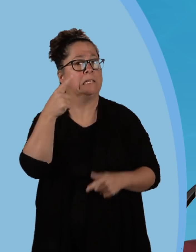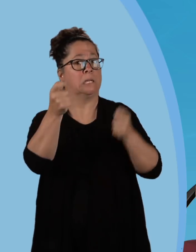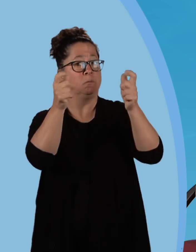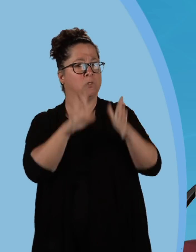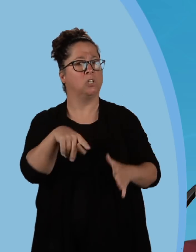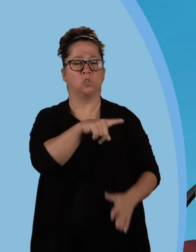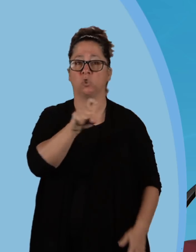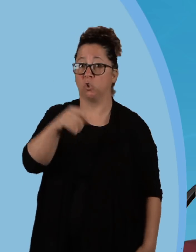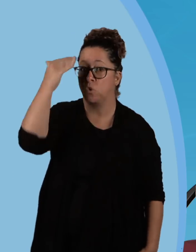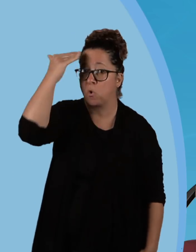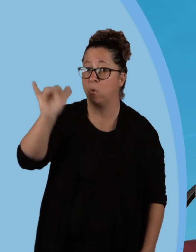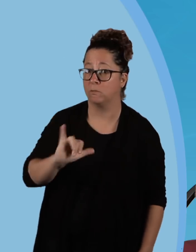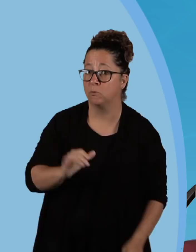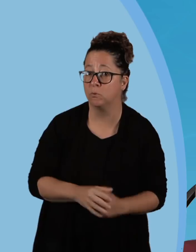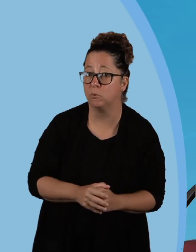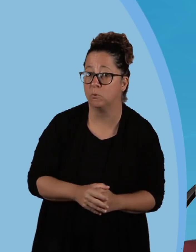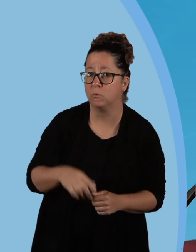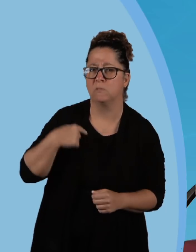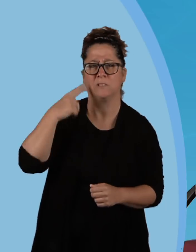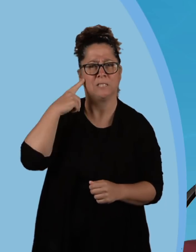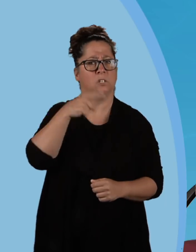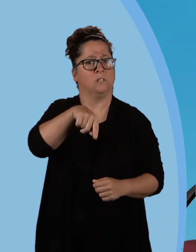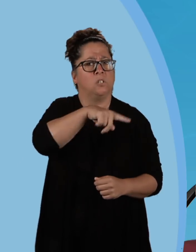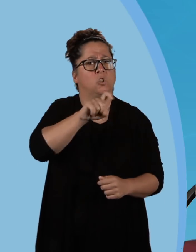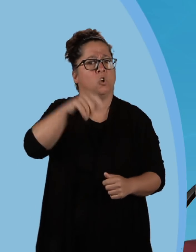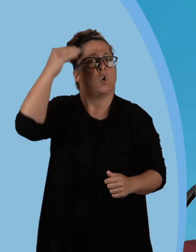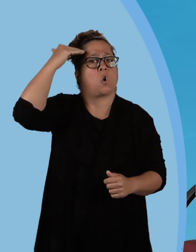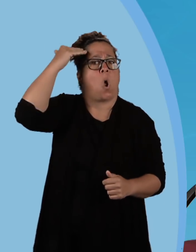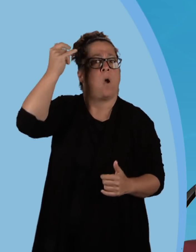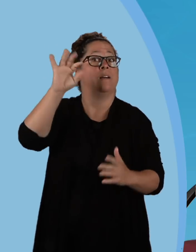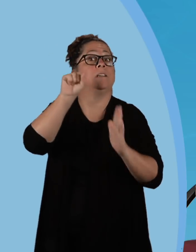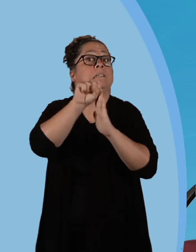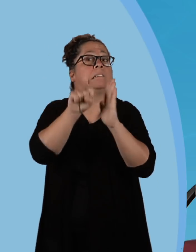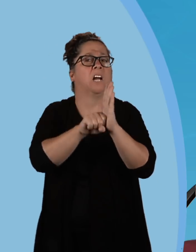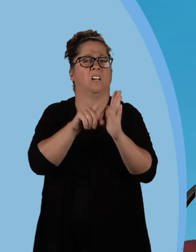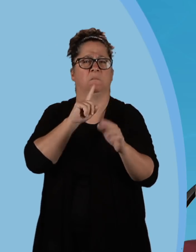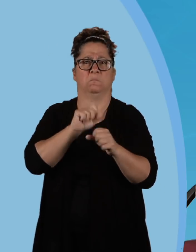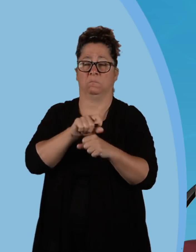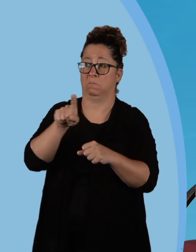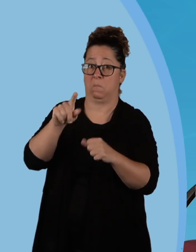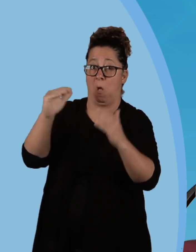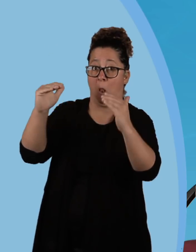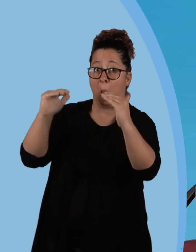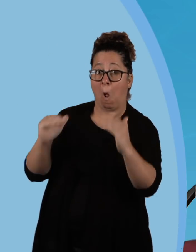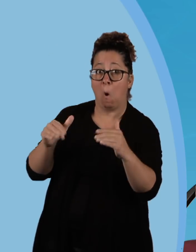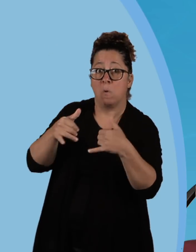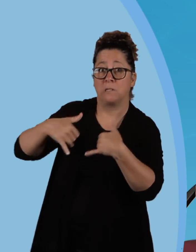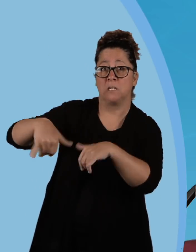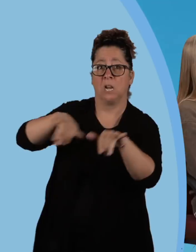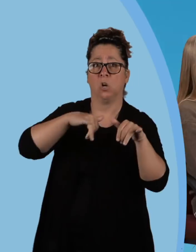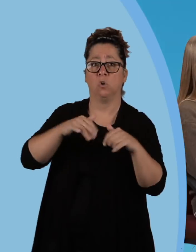That they should know that if their state has fairly low standards, maybe their school should have a higher standard.